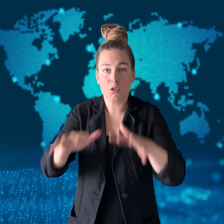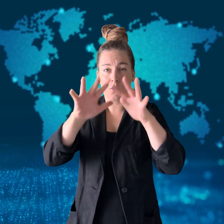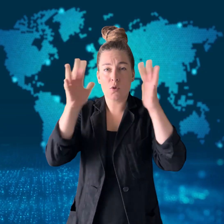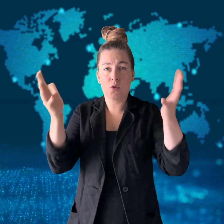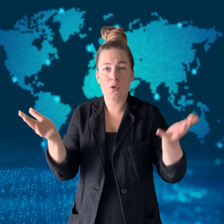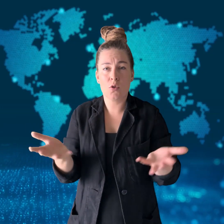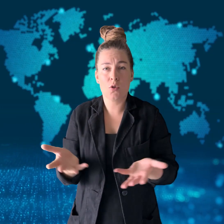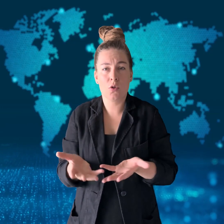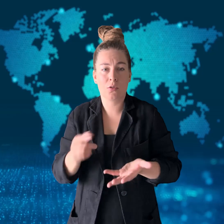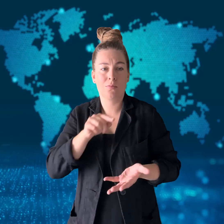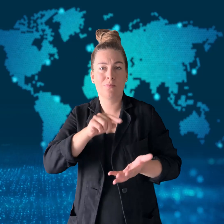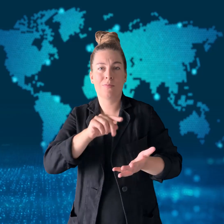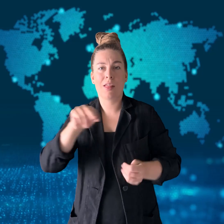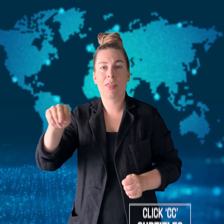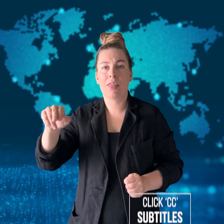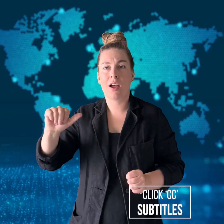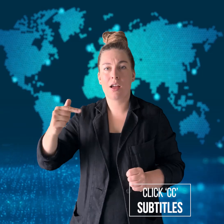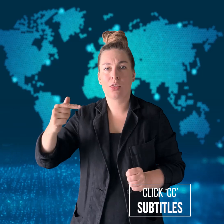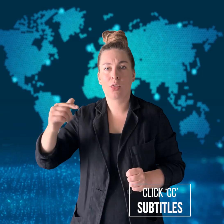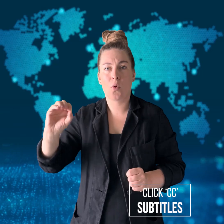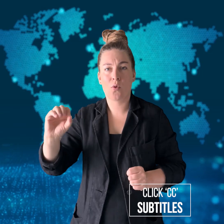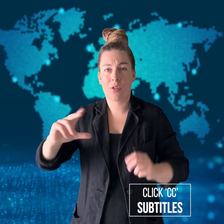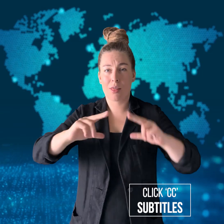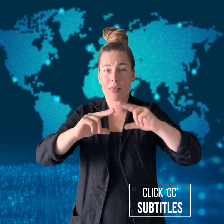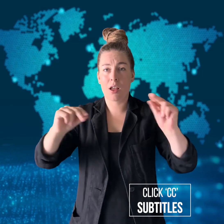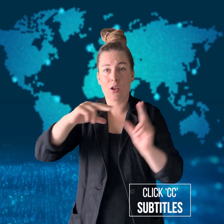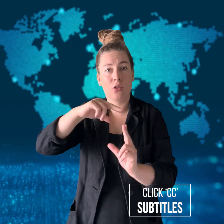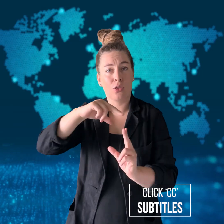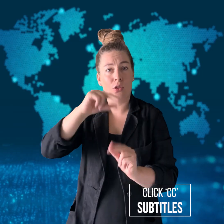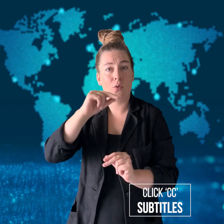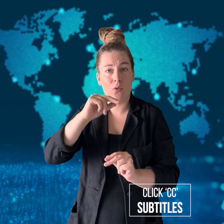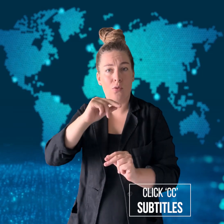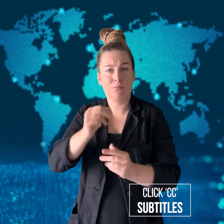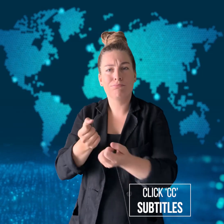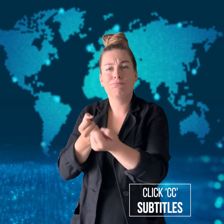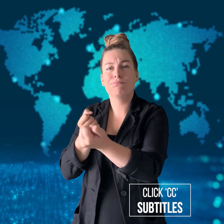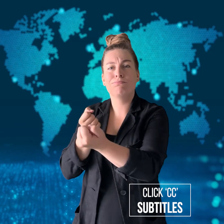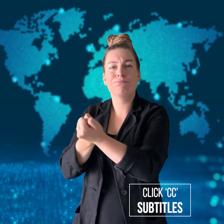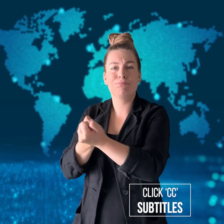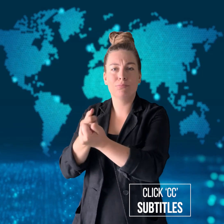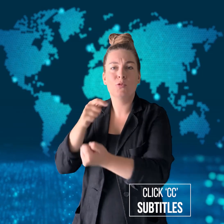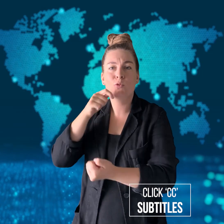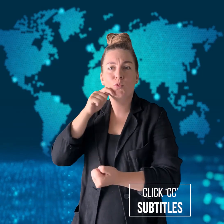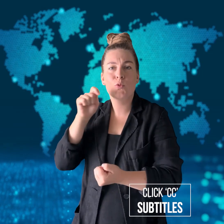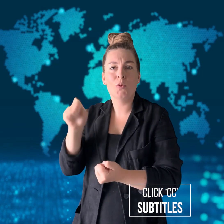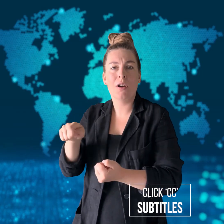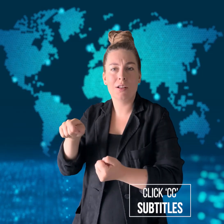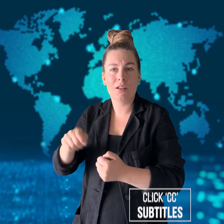NATO support of Ukraine